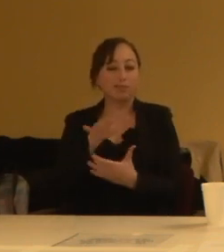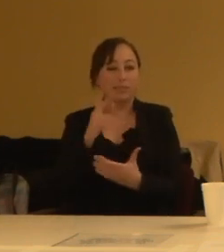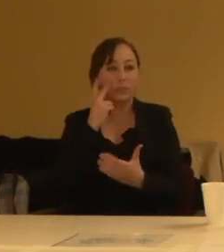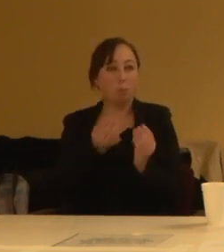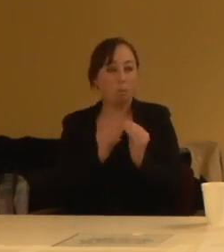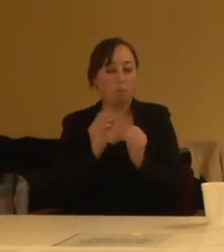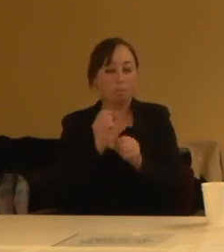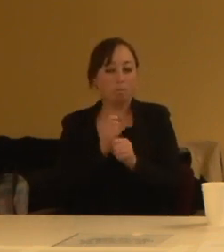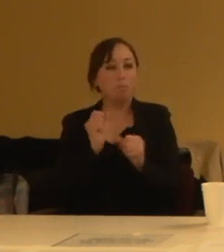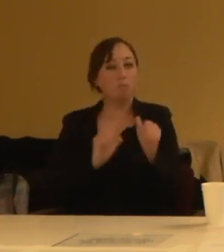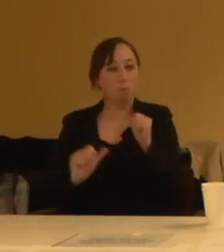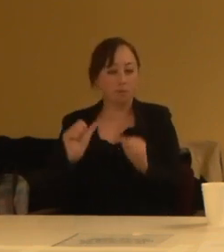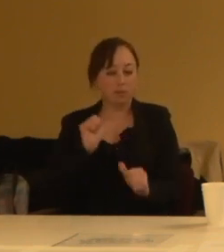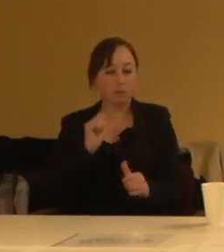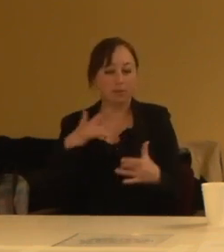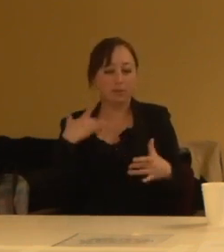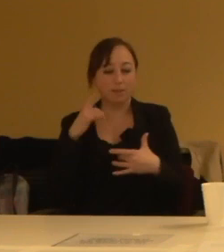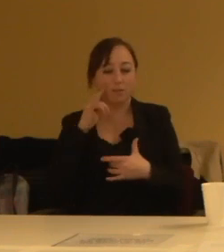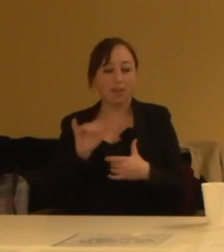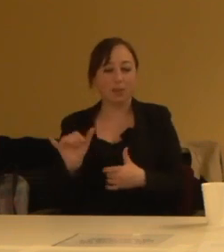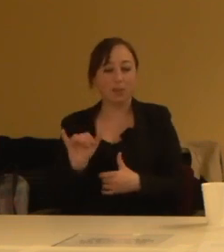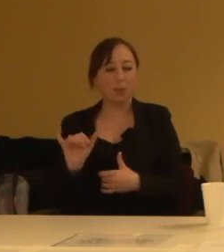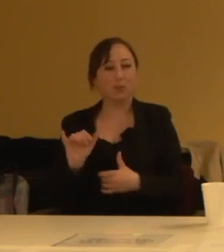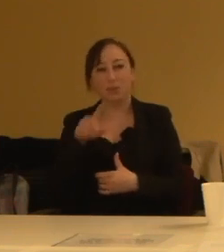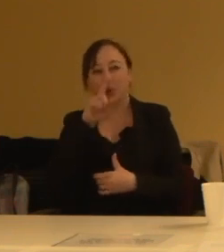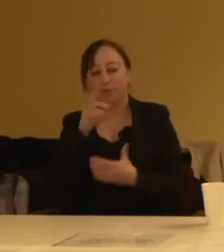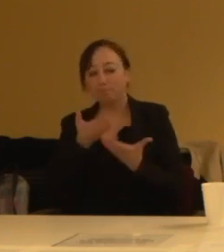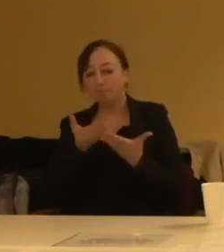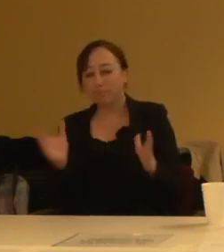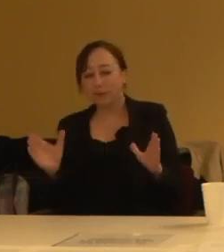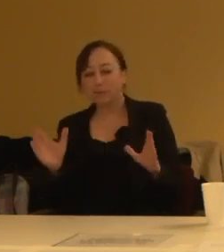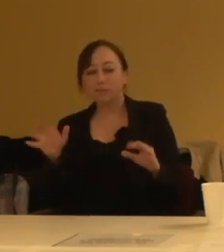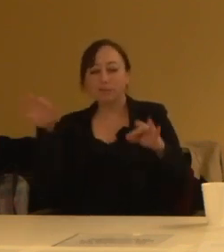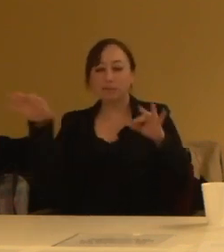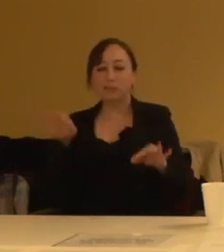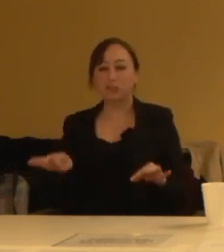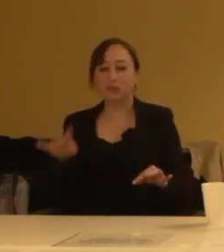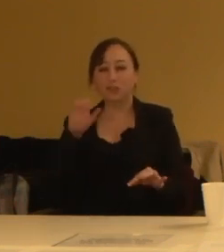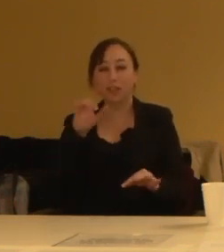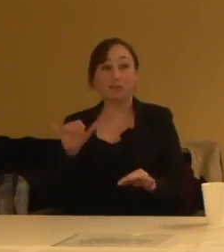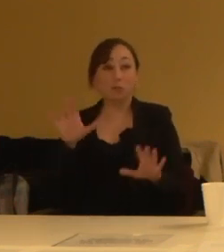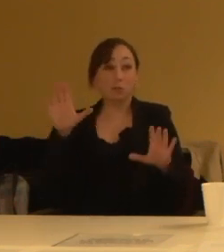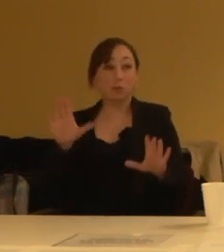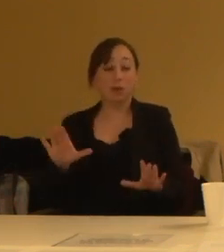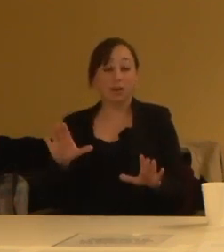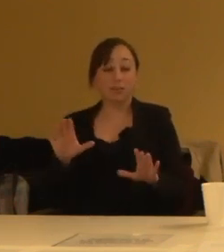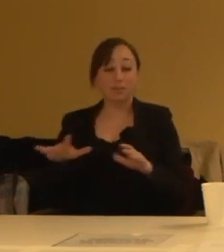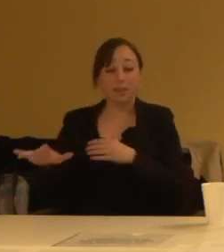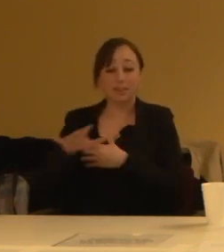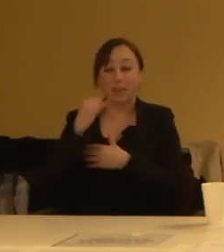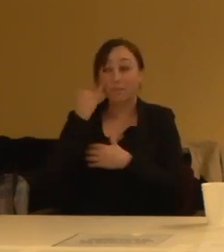Yeah, that's a basic overview of it. It's a great place, if anyone has new plays that they wanna